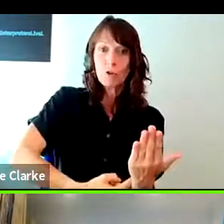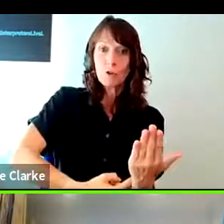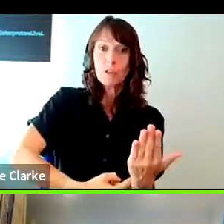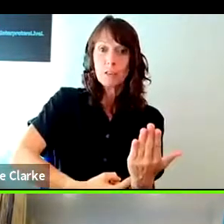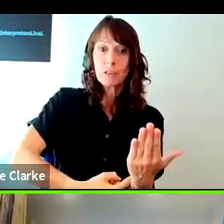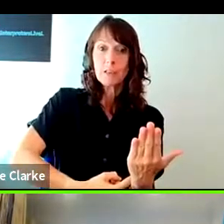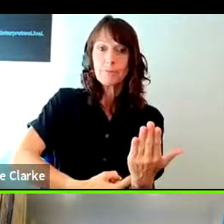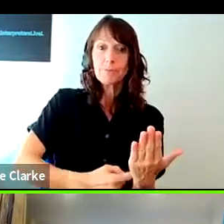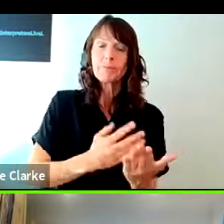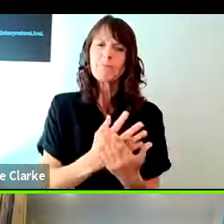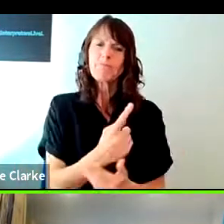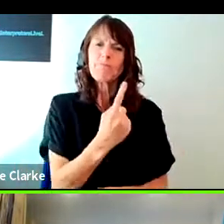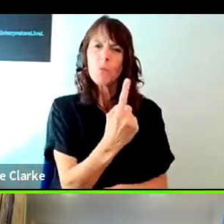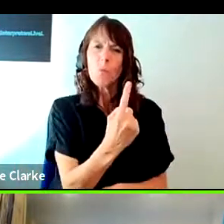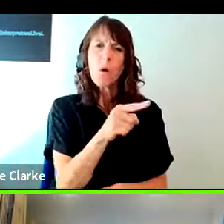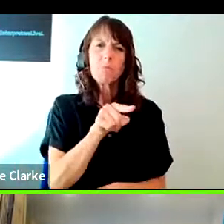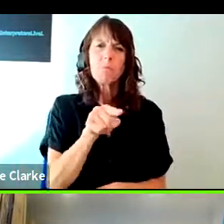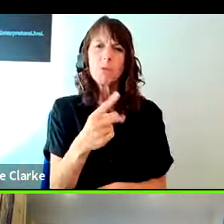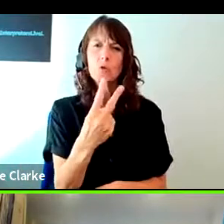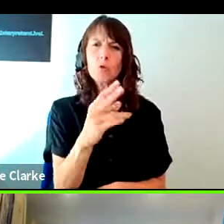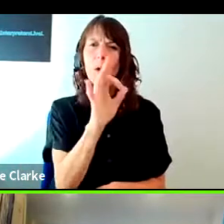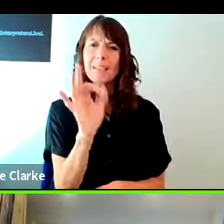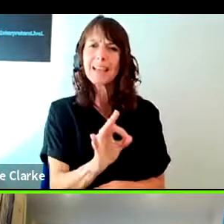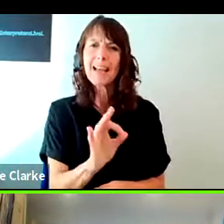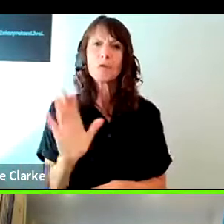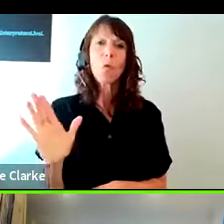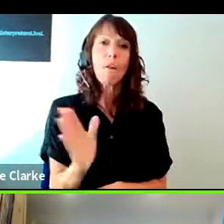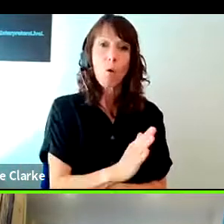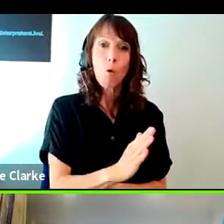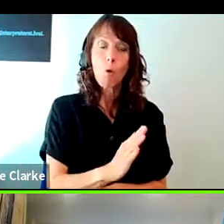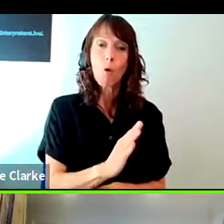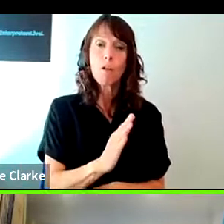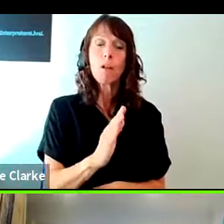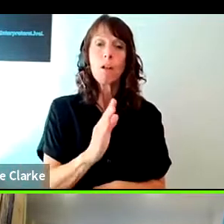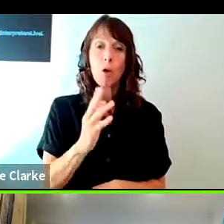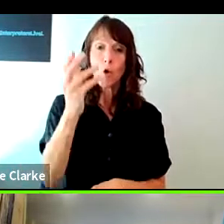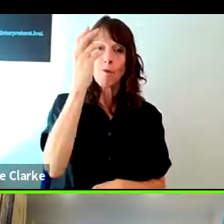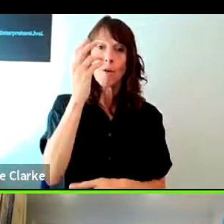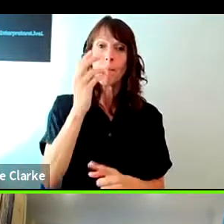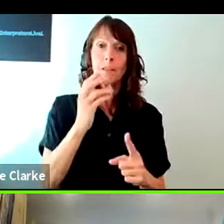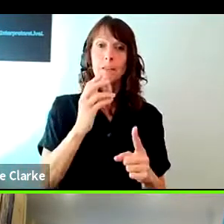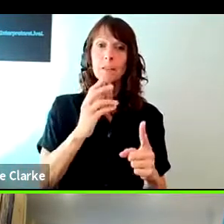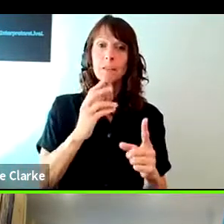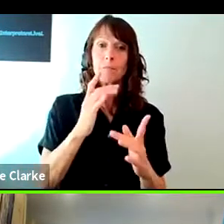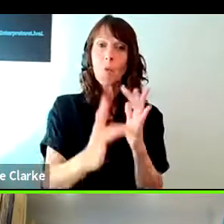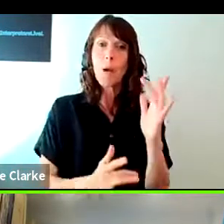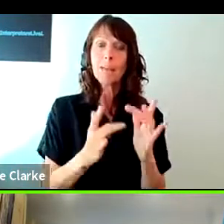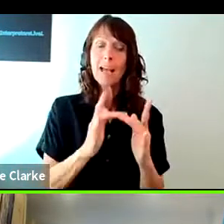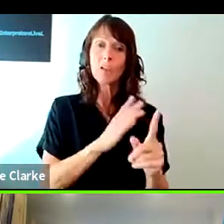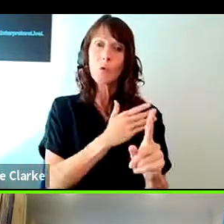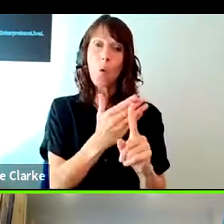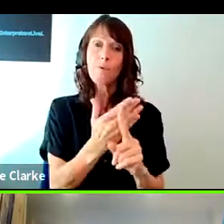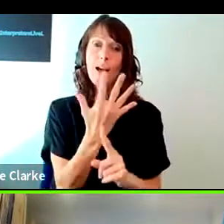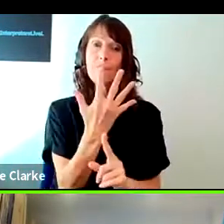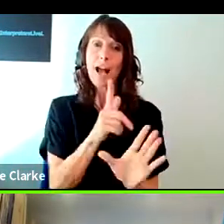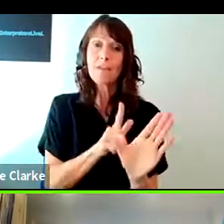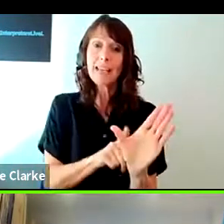or 2% of all public sector websites. So across say five years, you've probably got as much as a 10%